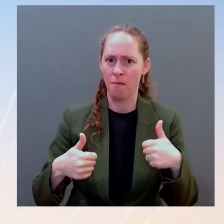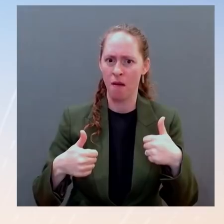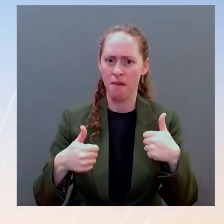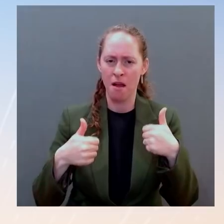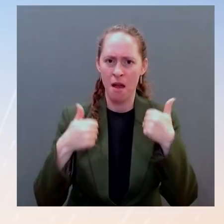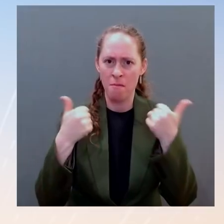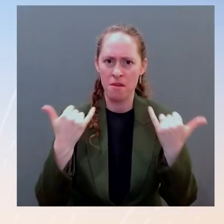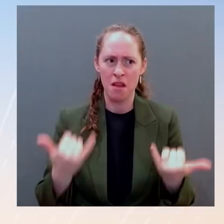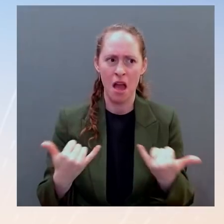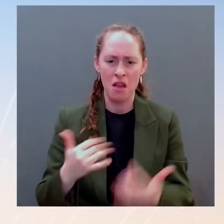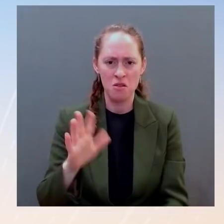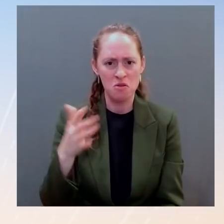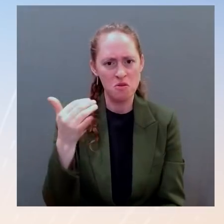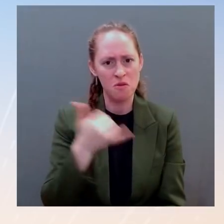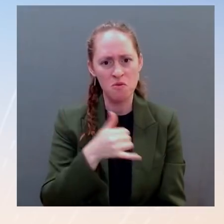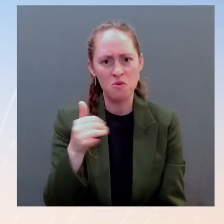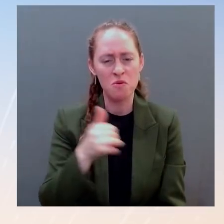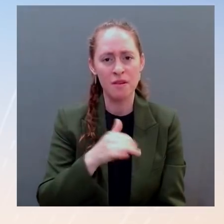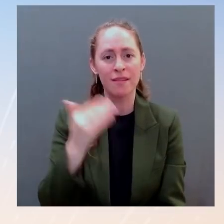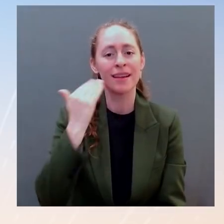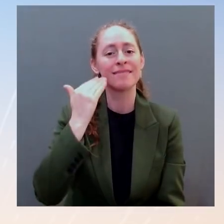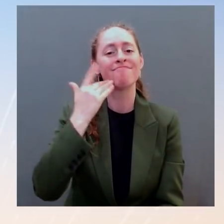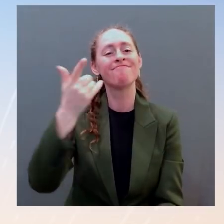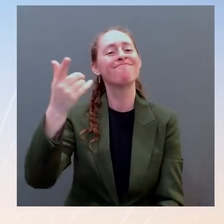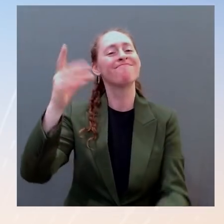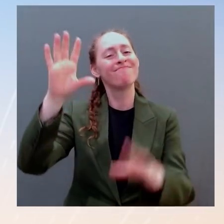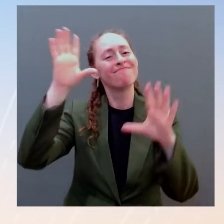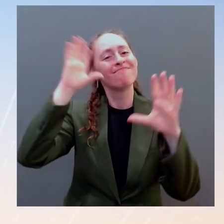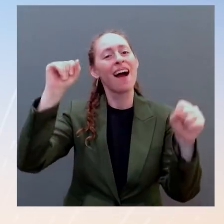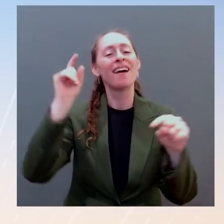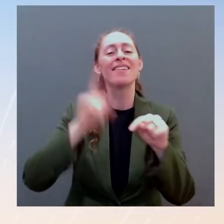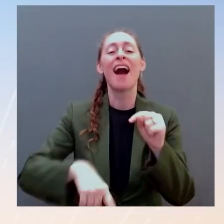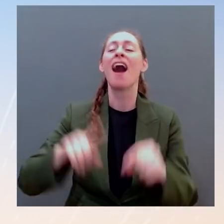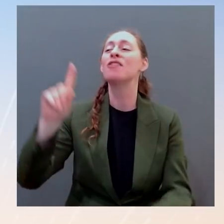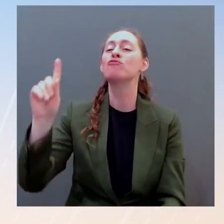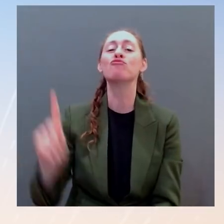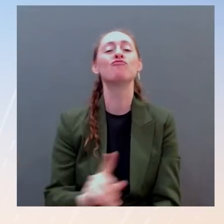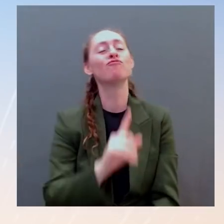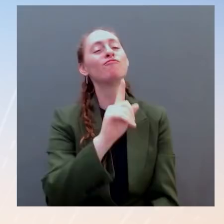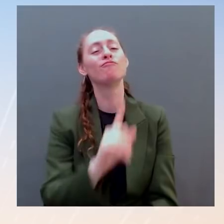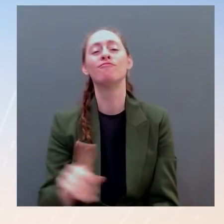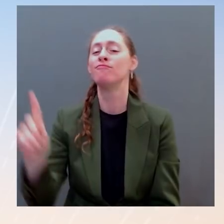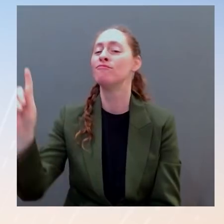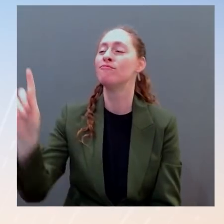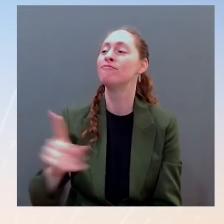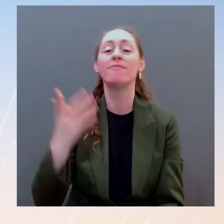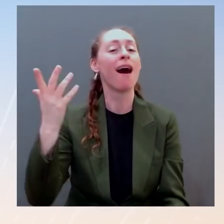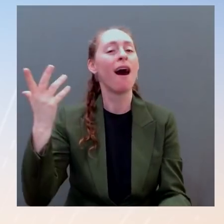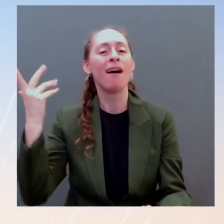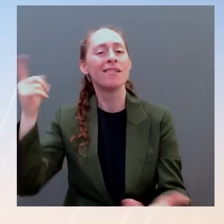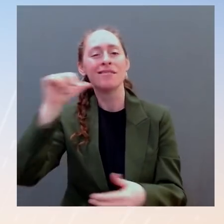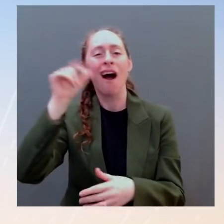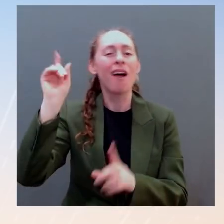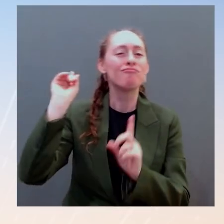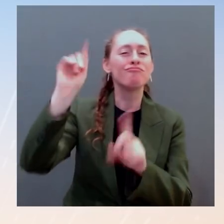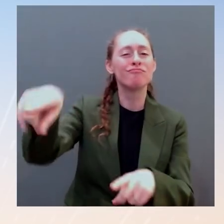He can't, you know, go fill up this car or go to the grocery store. Can you give us a sense of how he sort of is updated every day,